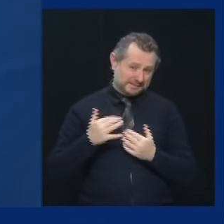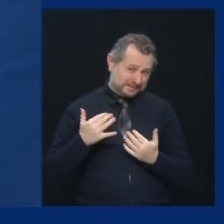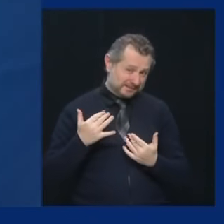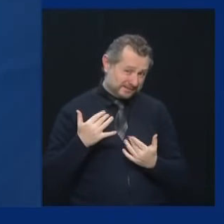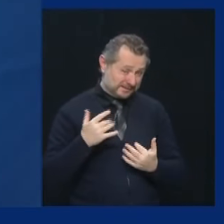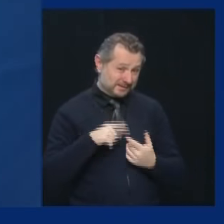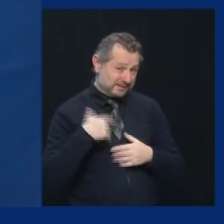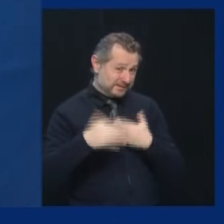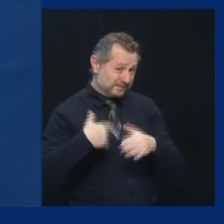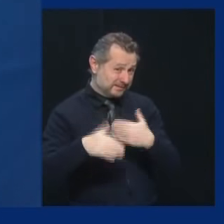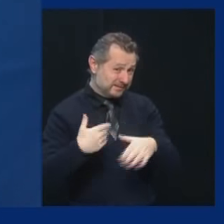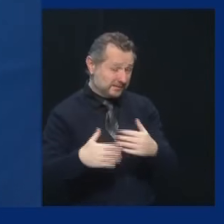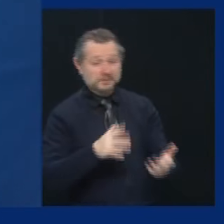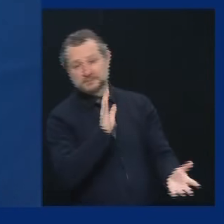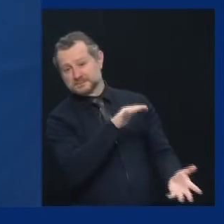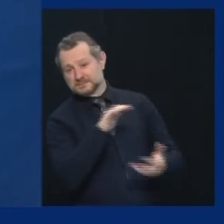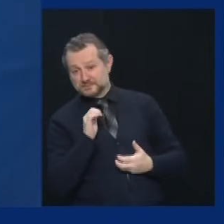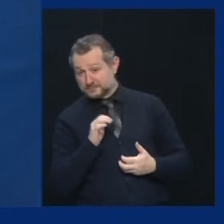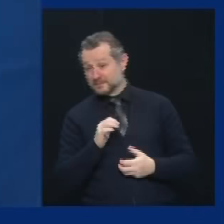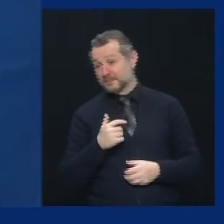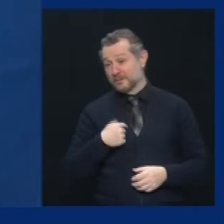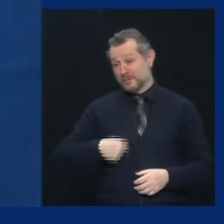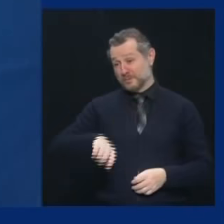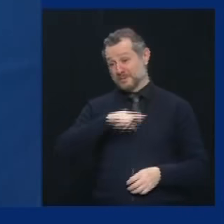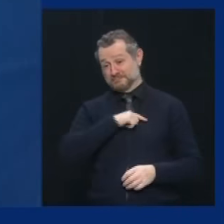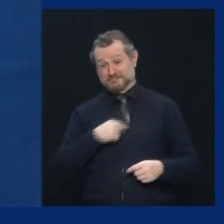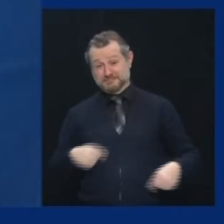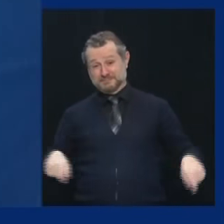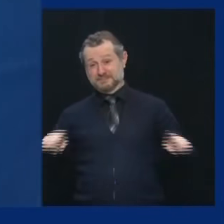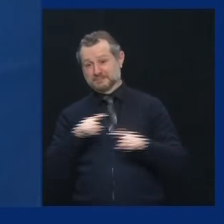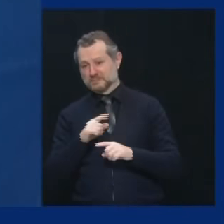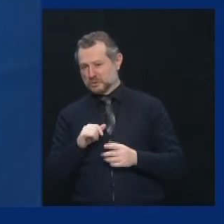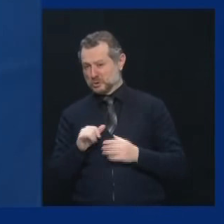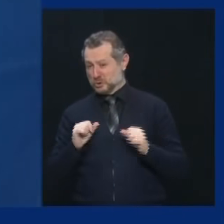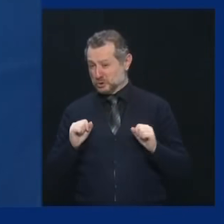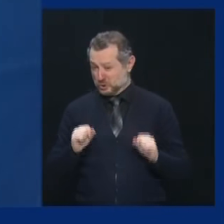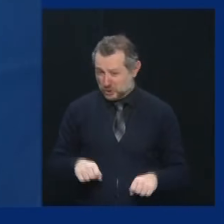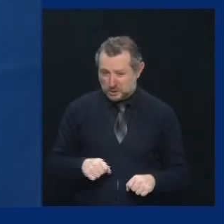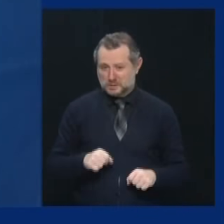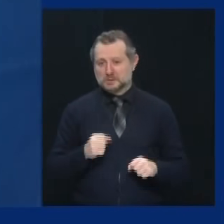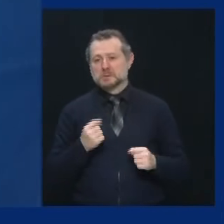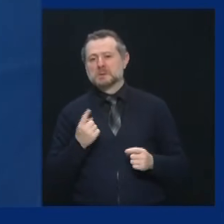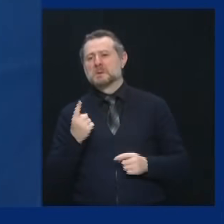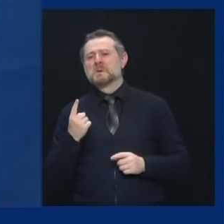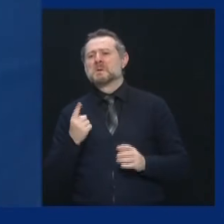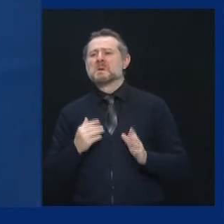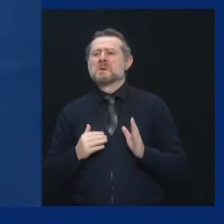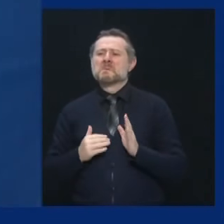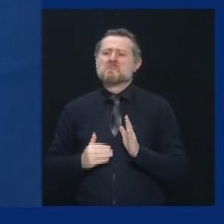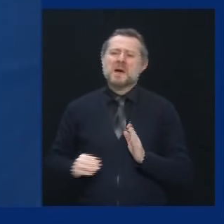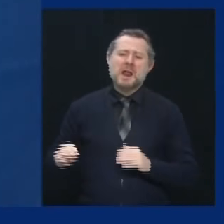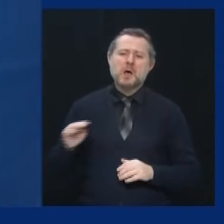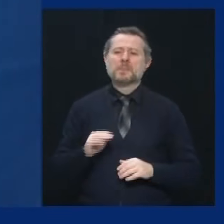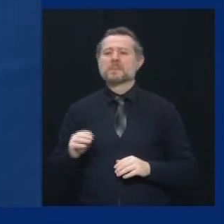THEY DROPPED US FROM 300 TO 250. NOW YOU HAVE 7 MILLION PEOPLE